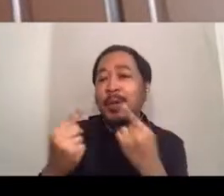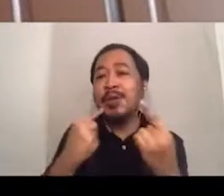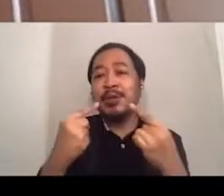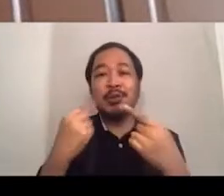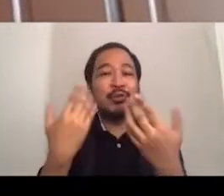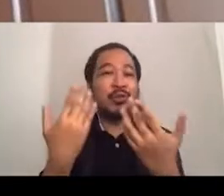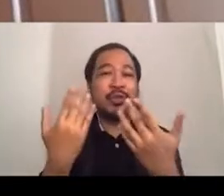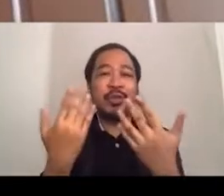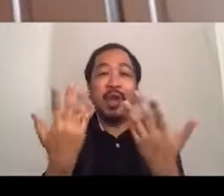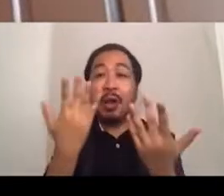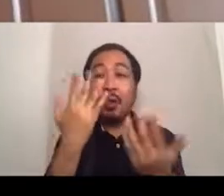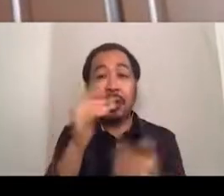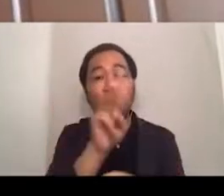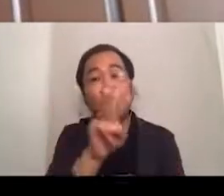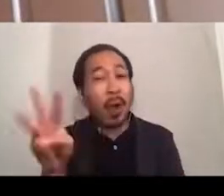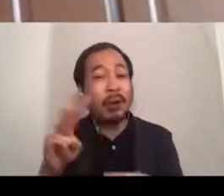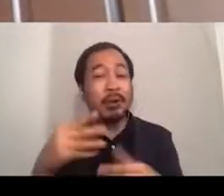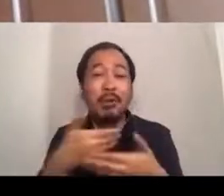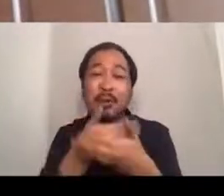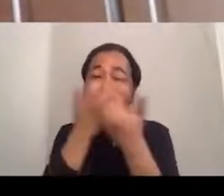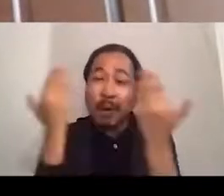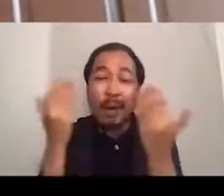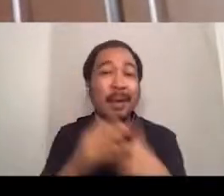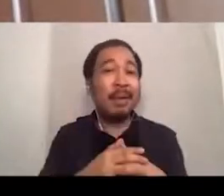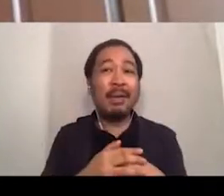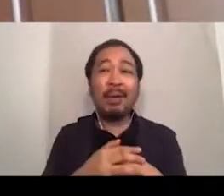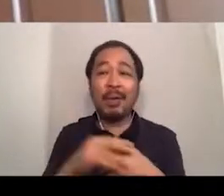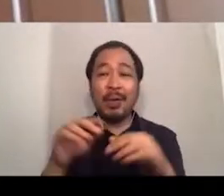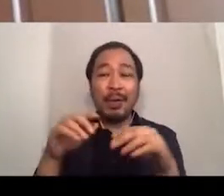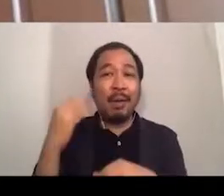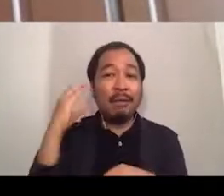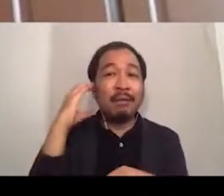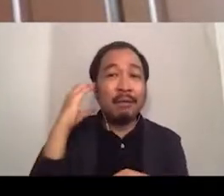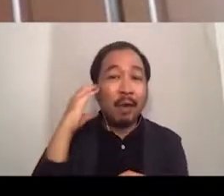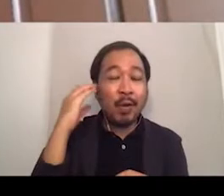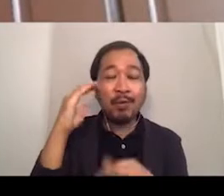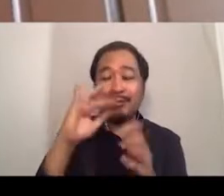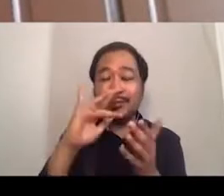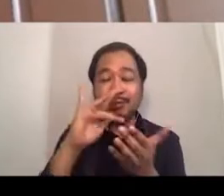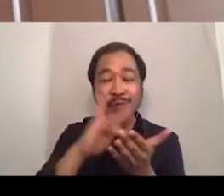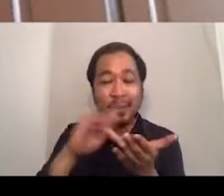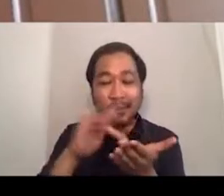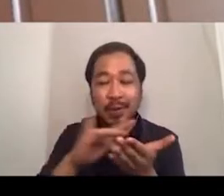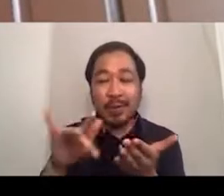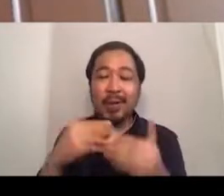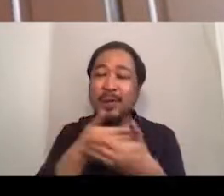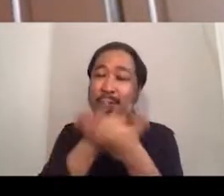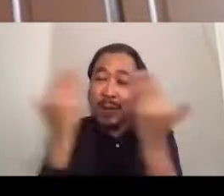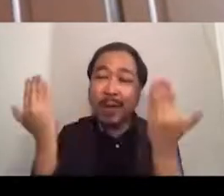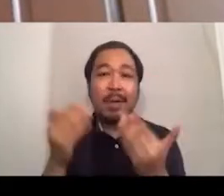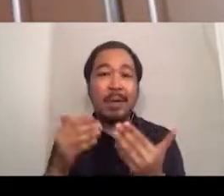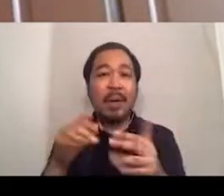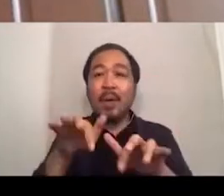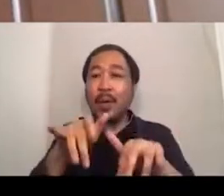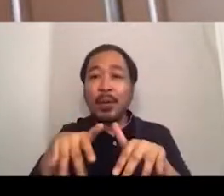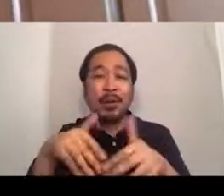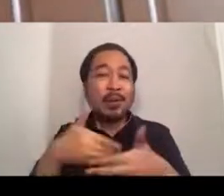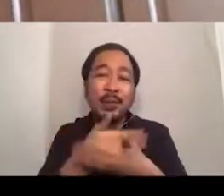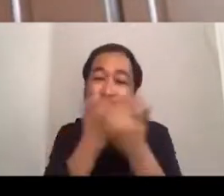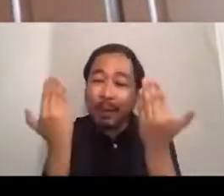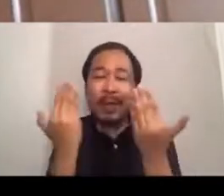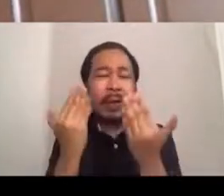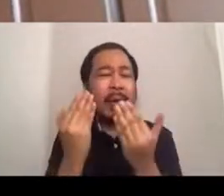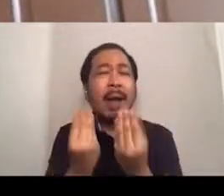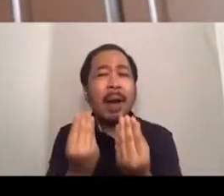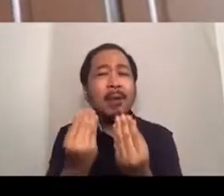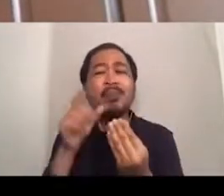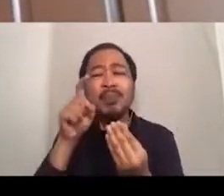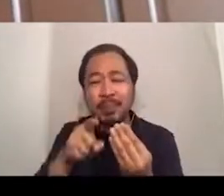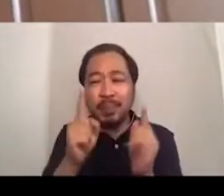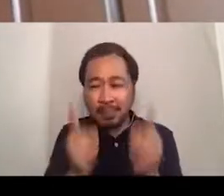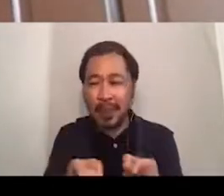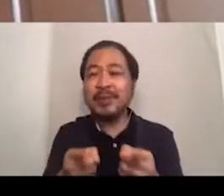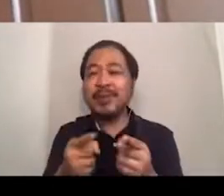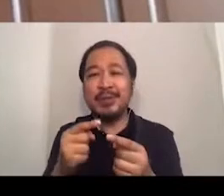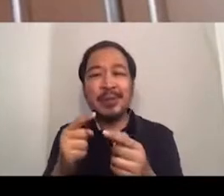I would like to also echo what Miss Valerie mentioned just now, the importance of psychosocial support for people with disabilities.